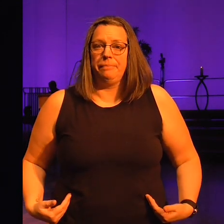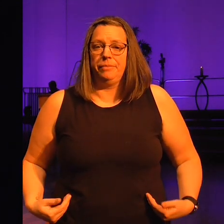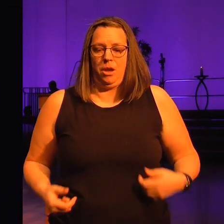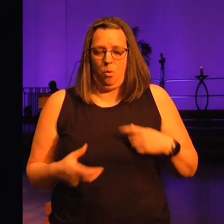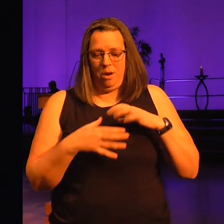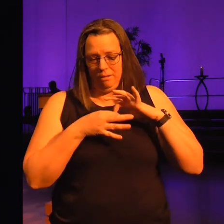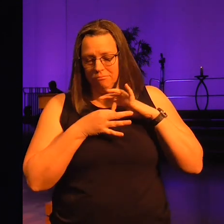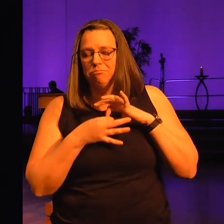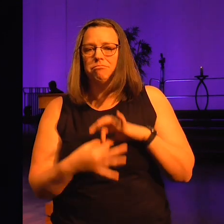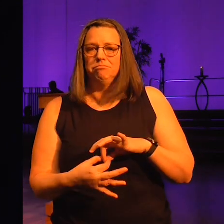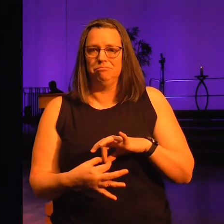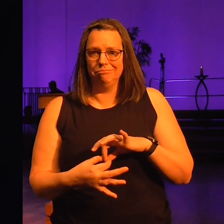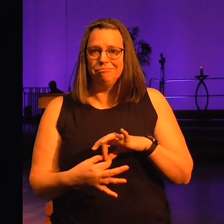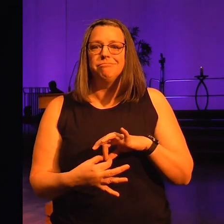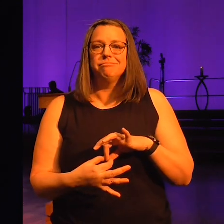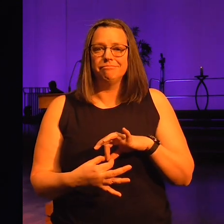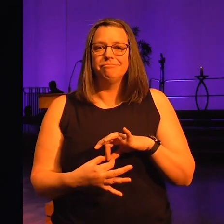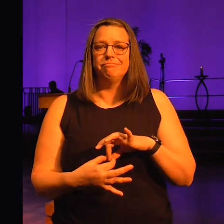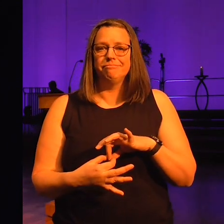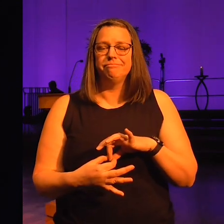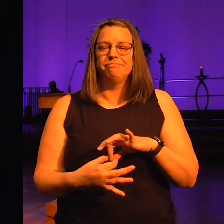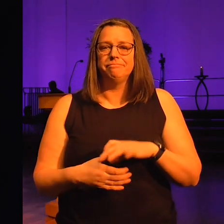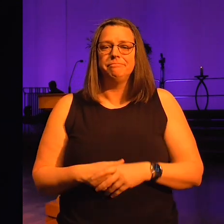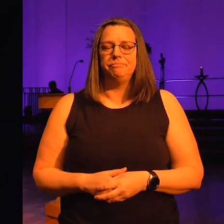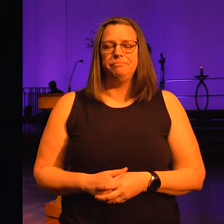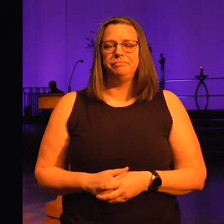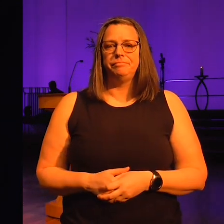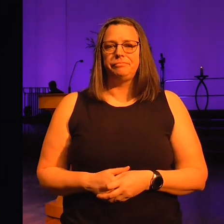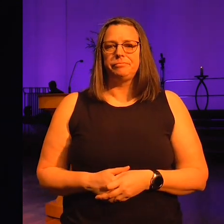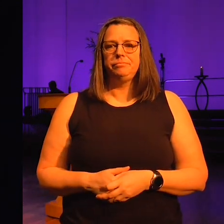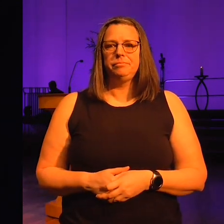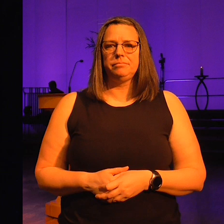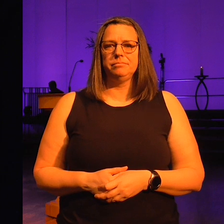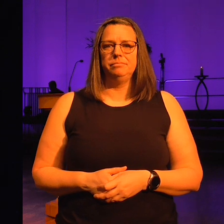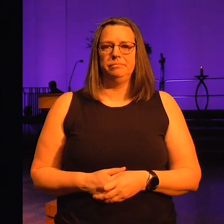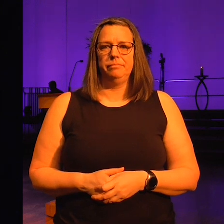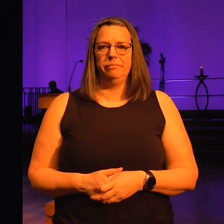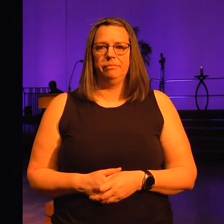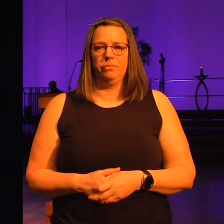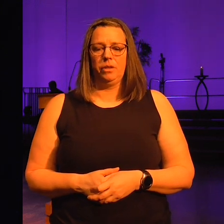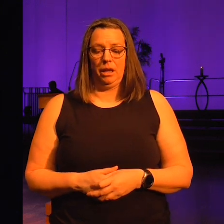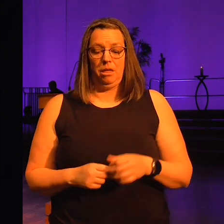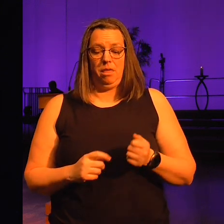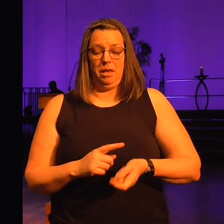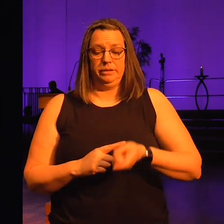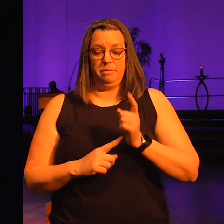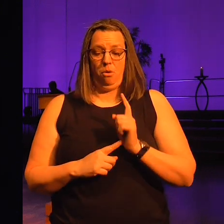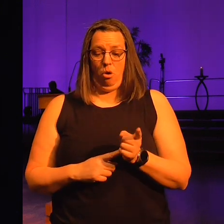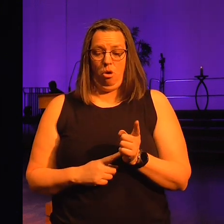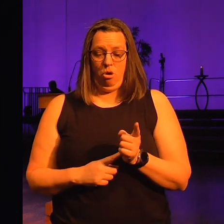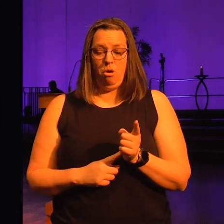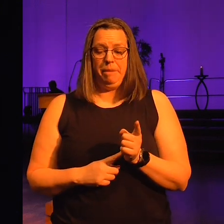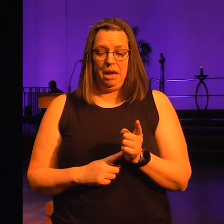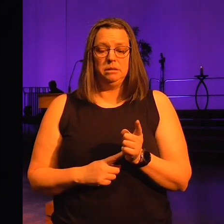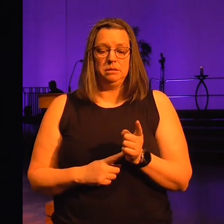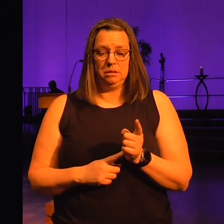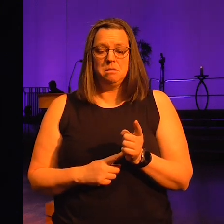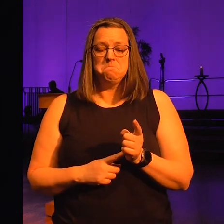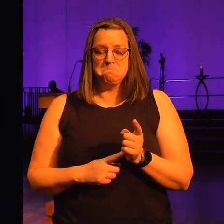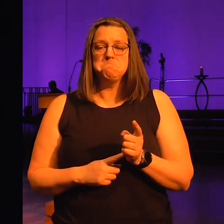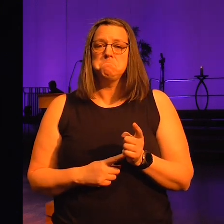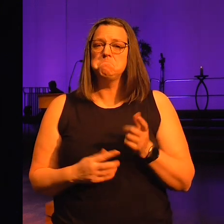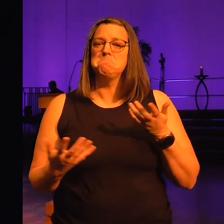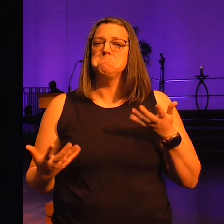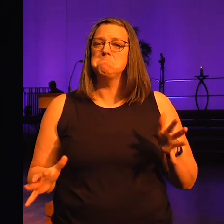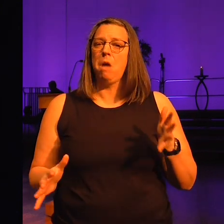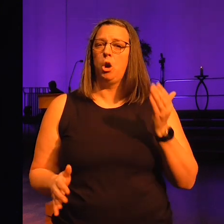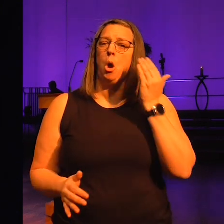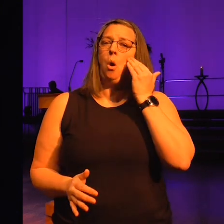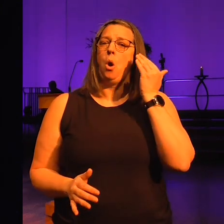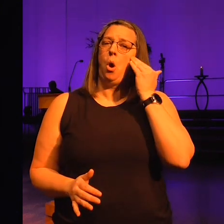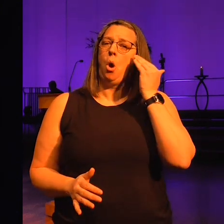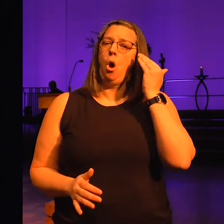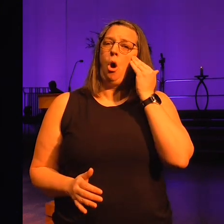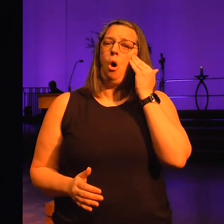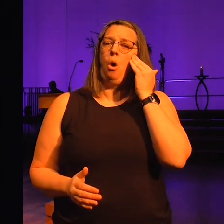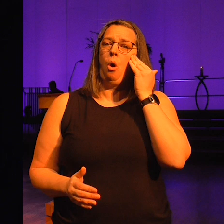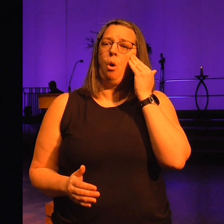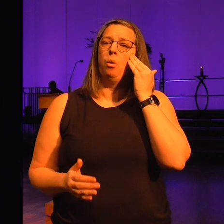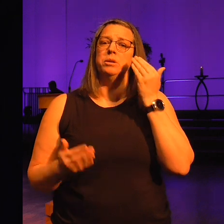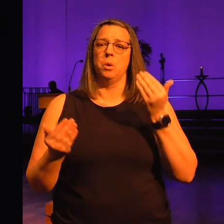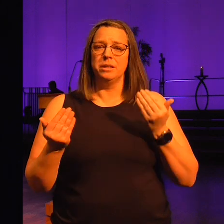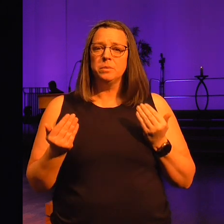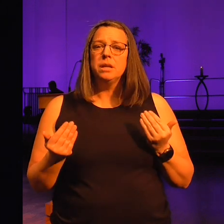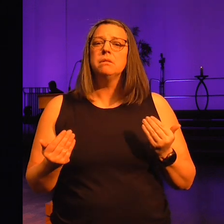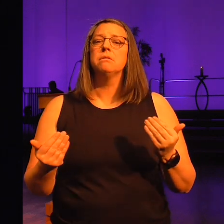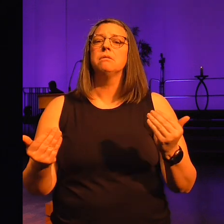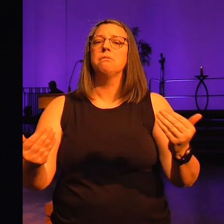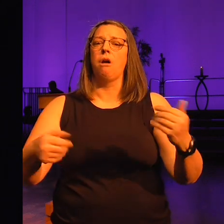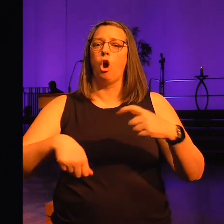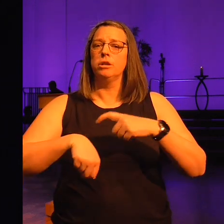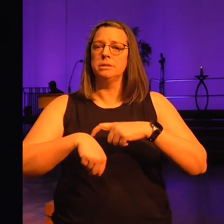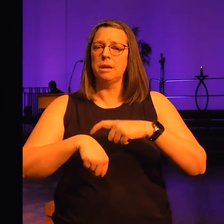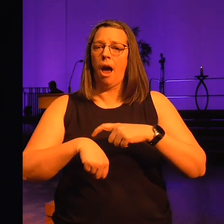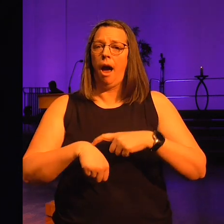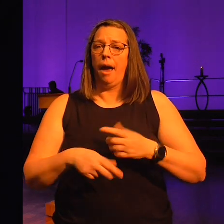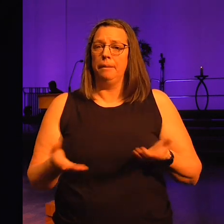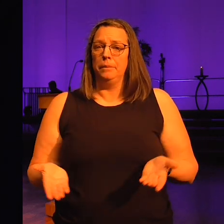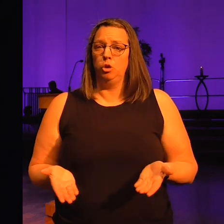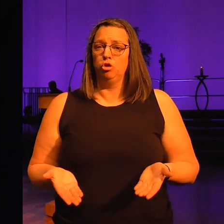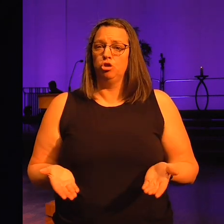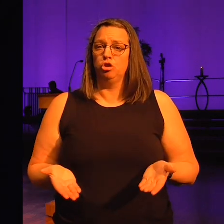now and in this moment I know that as we move through our time together it is a time where